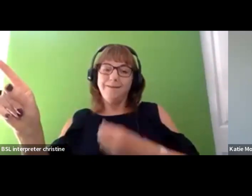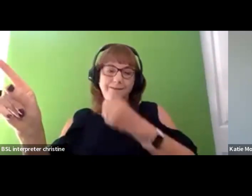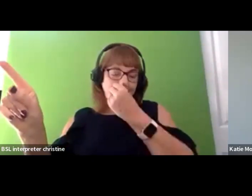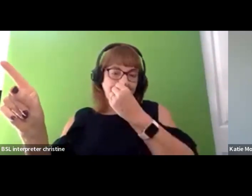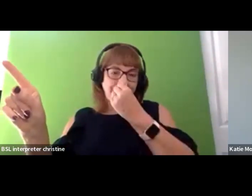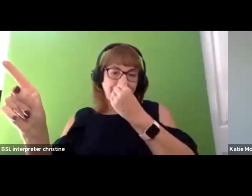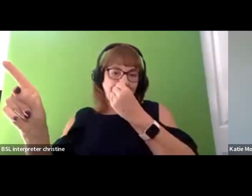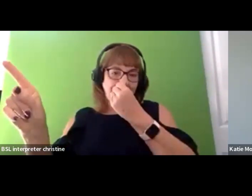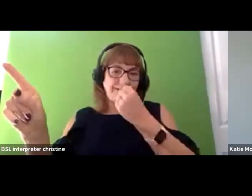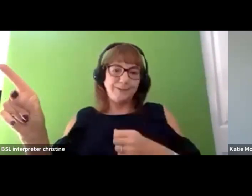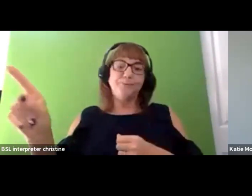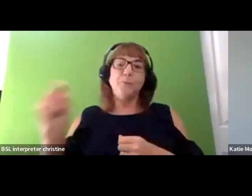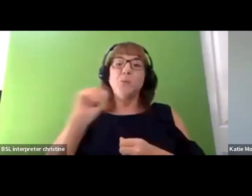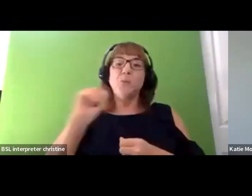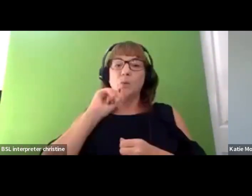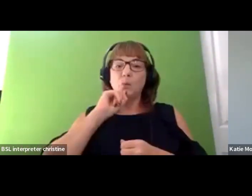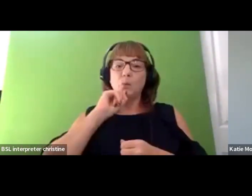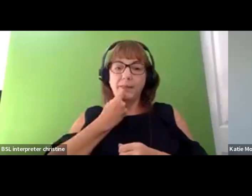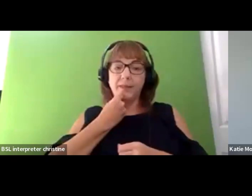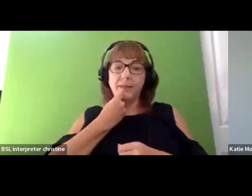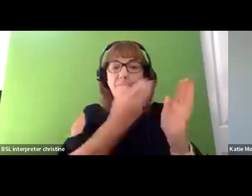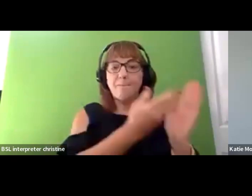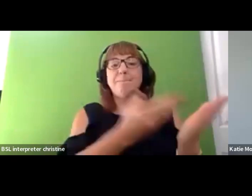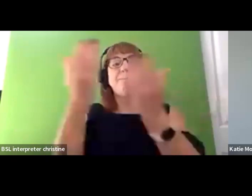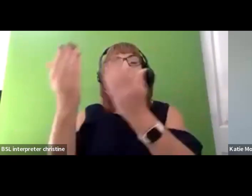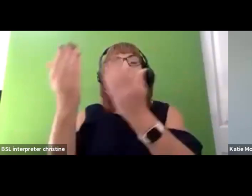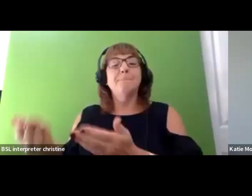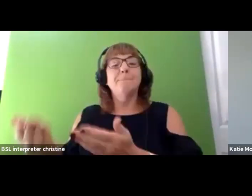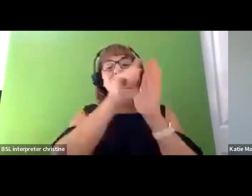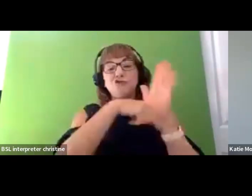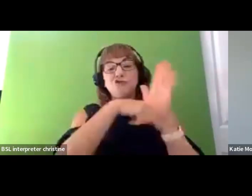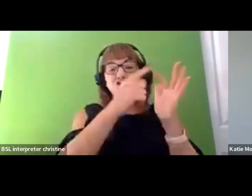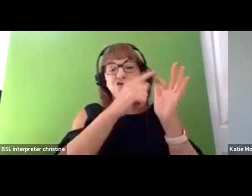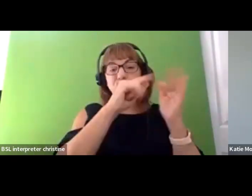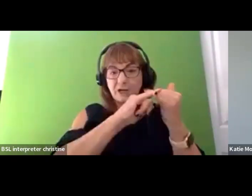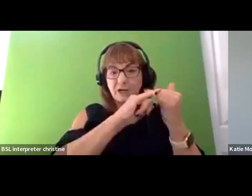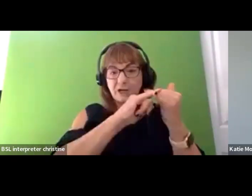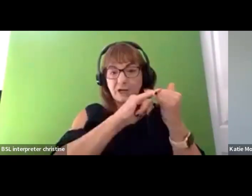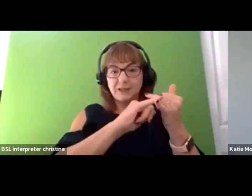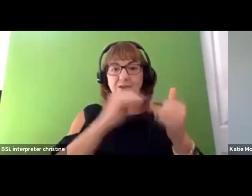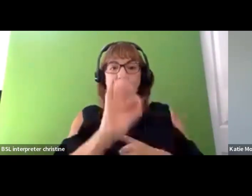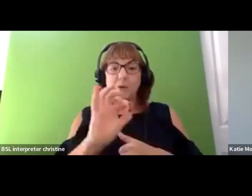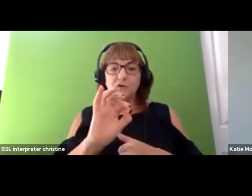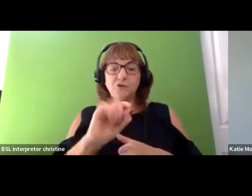to hand over to my colleague Jess who's going to give the first question to Naomi, thanks Jess.